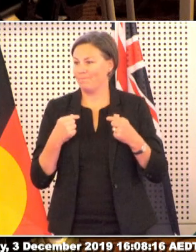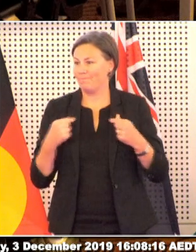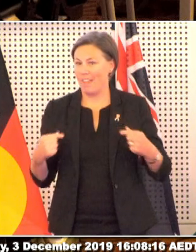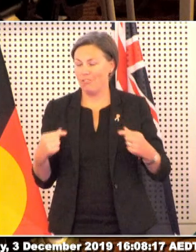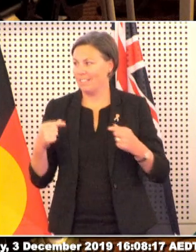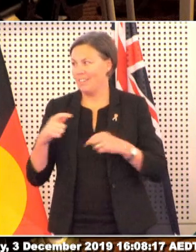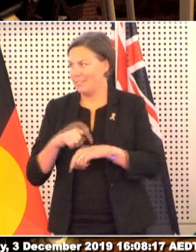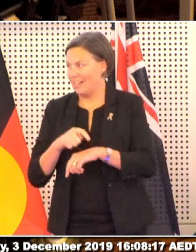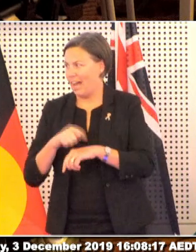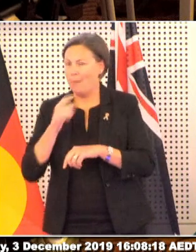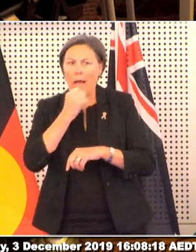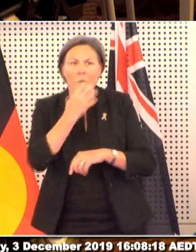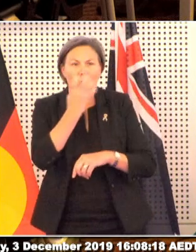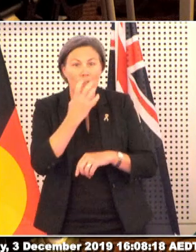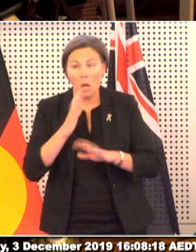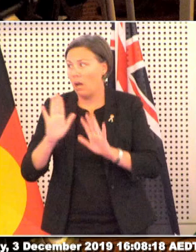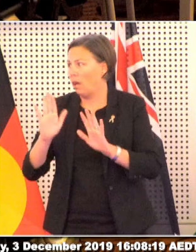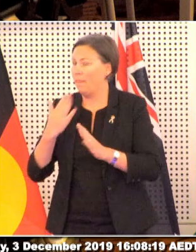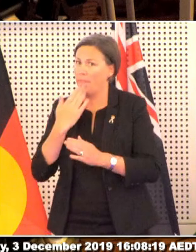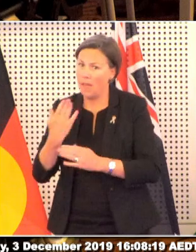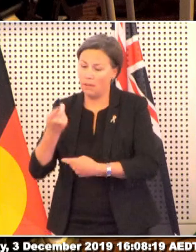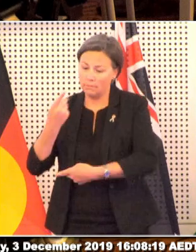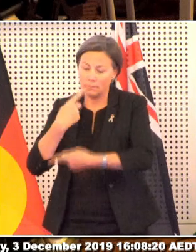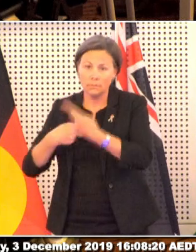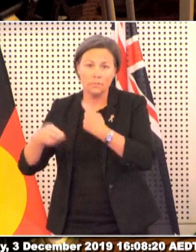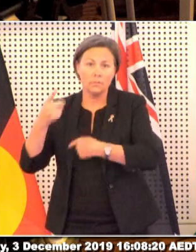You provided so much information that we haven’t had time to